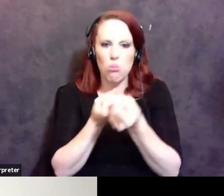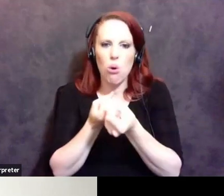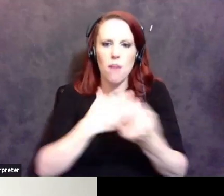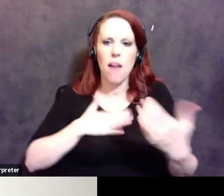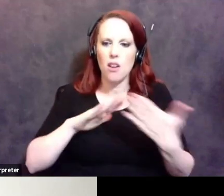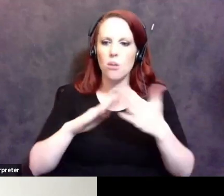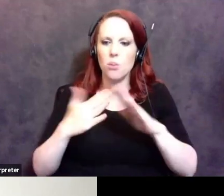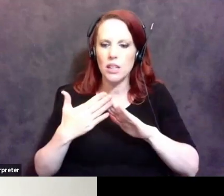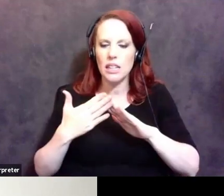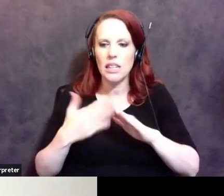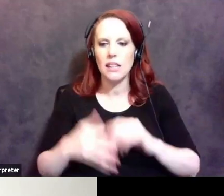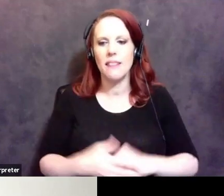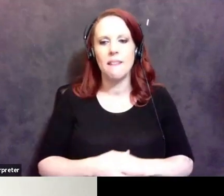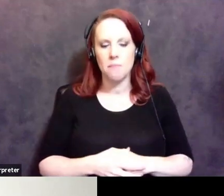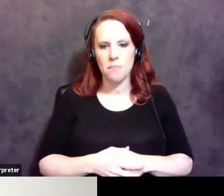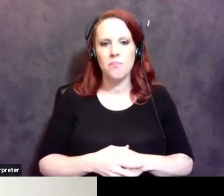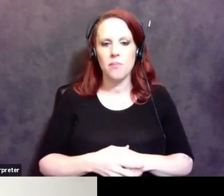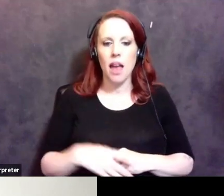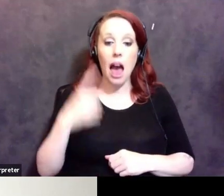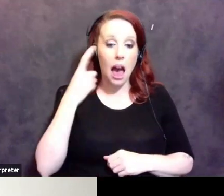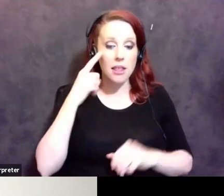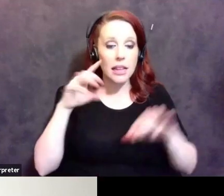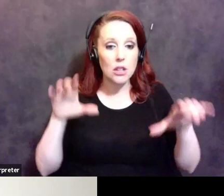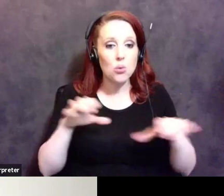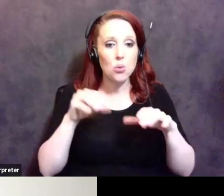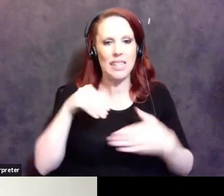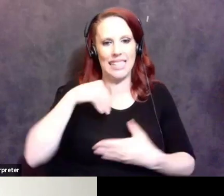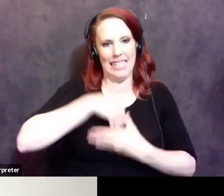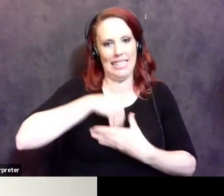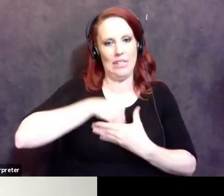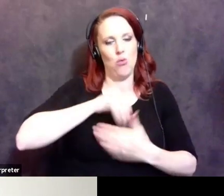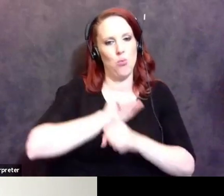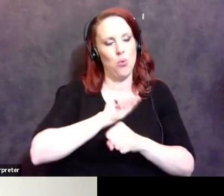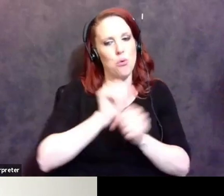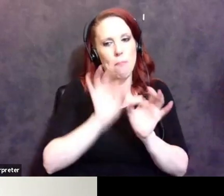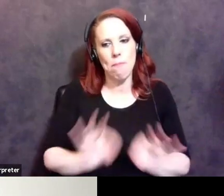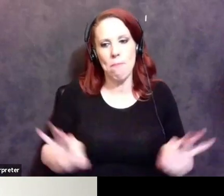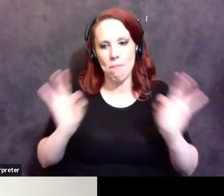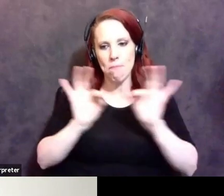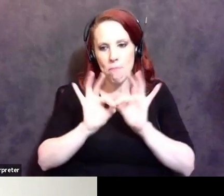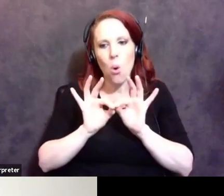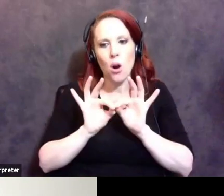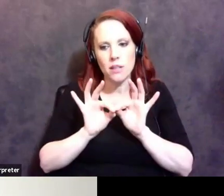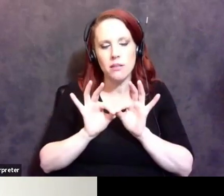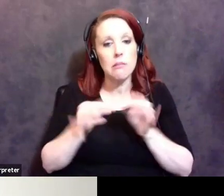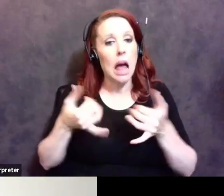I think doing the inner work is so important. I still am talking with my therapist. I am